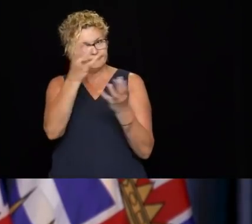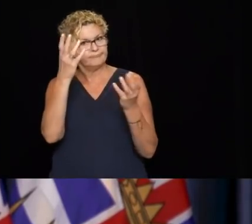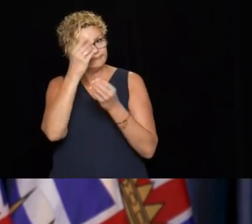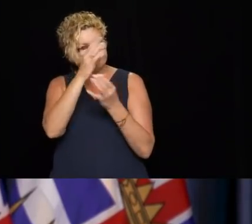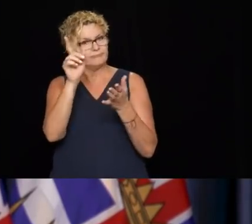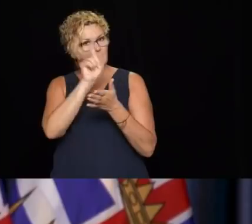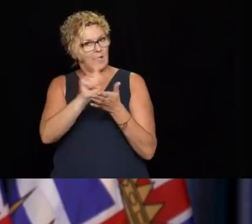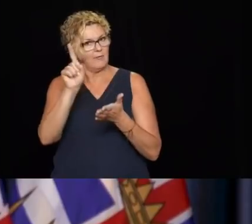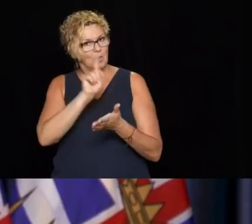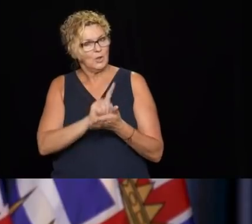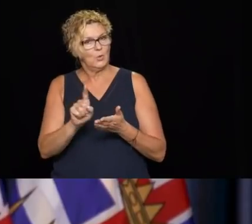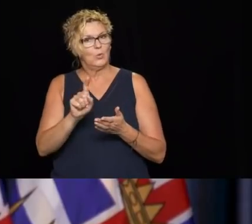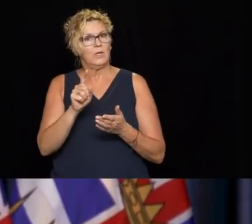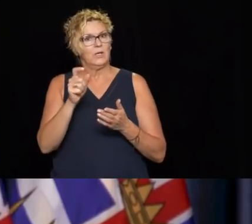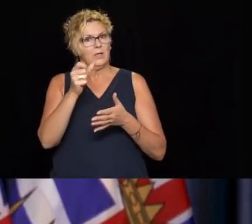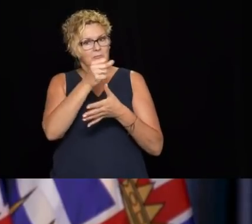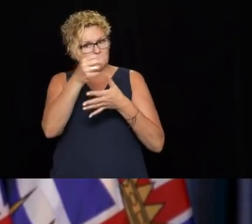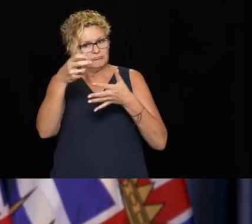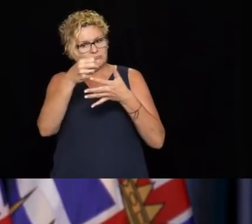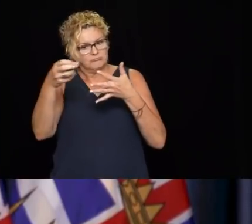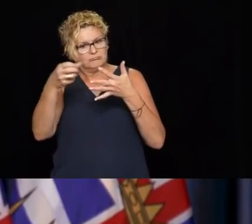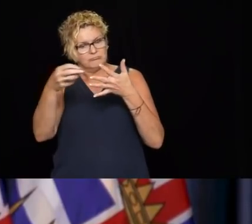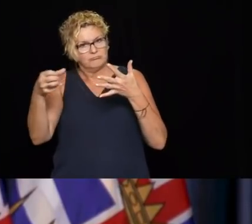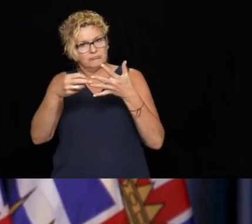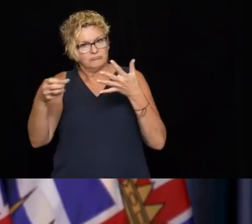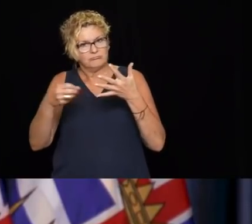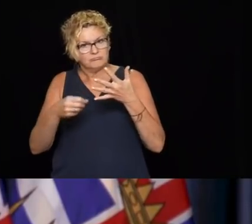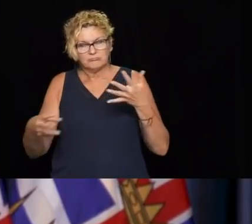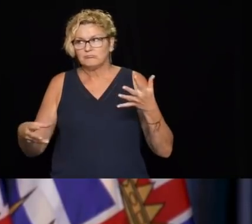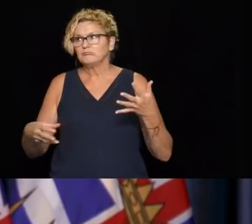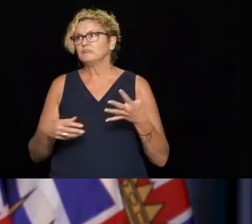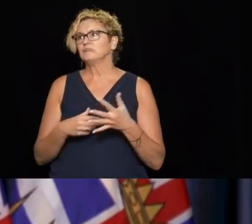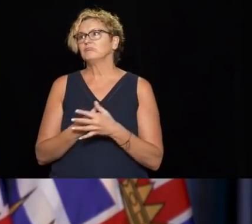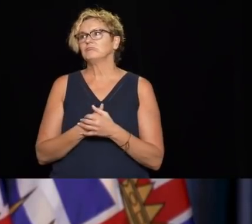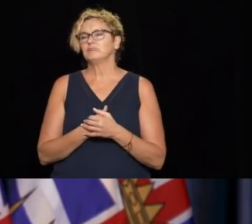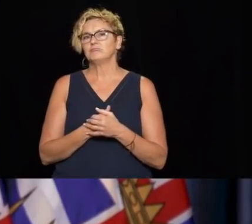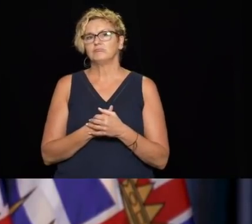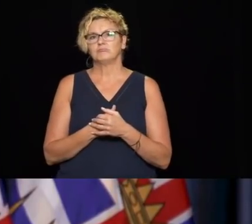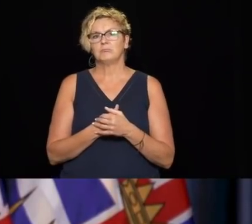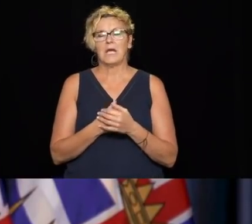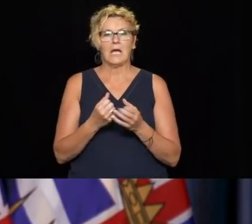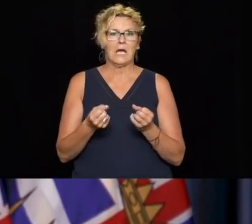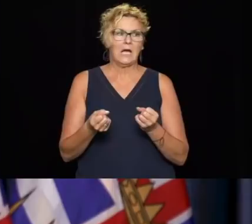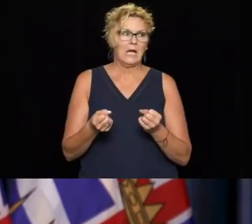what the province has done differently to ensure that we have enough PPE for healthcare workers going into the fall.